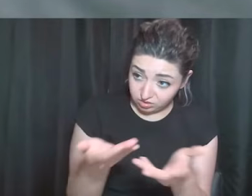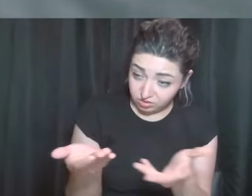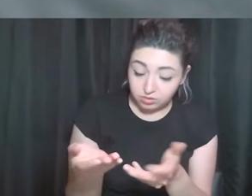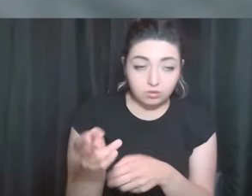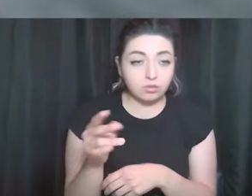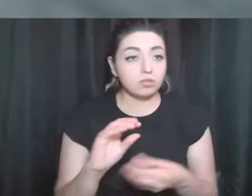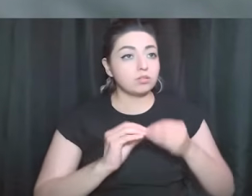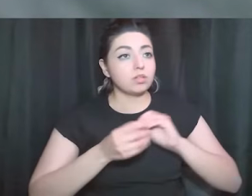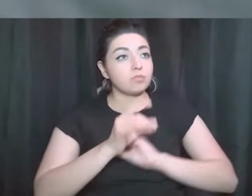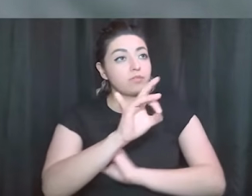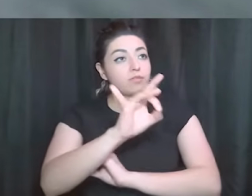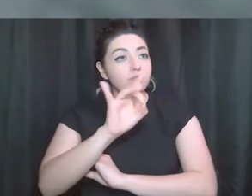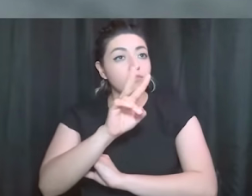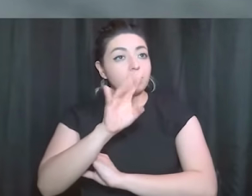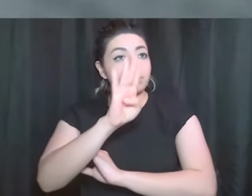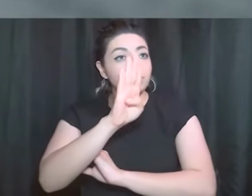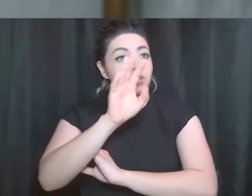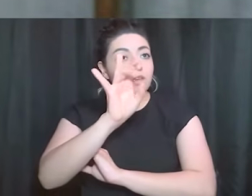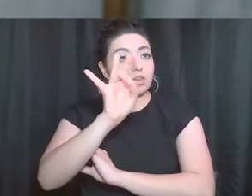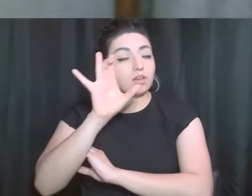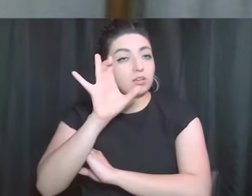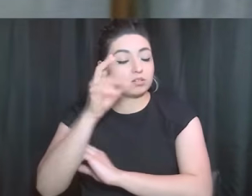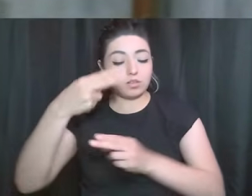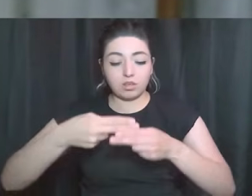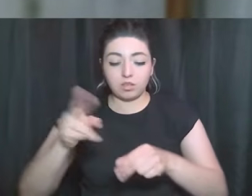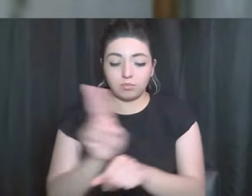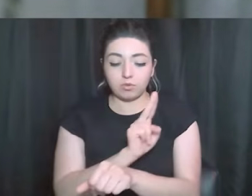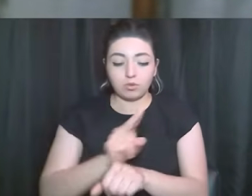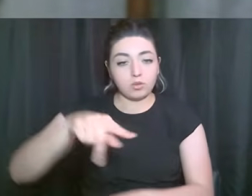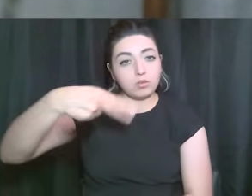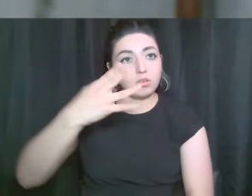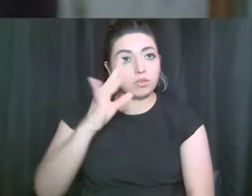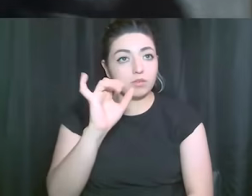See anything? He's a VB800, registered under the name Phillip.